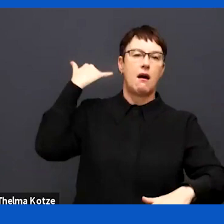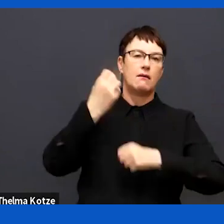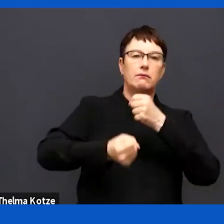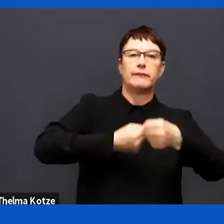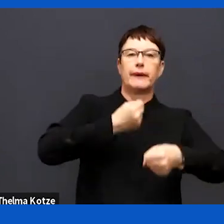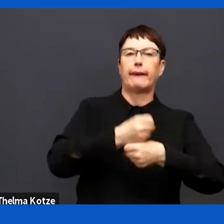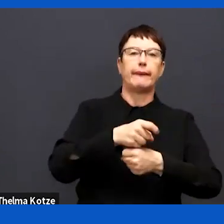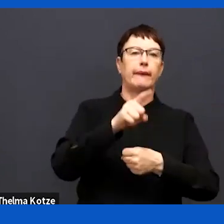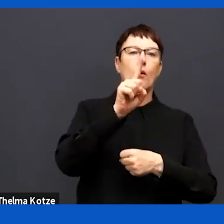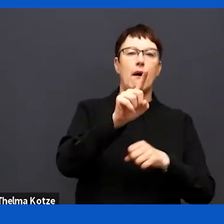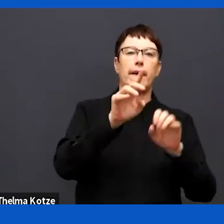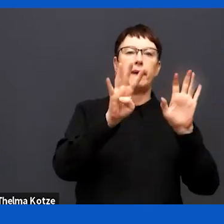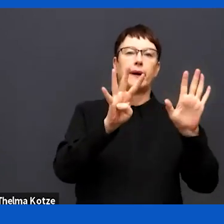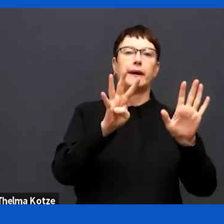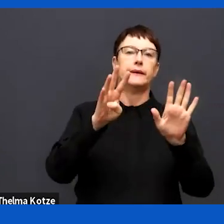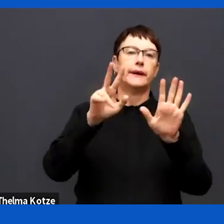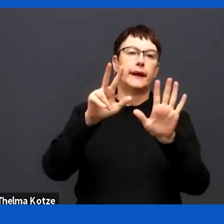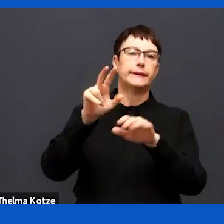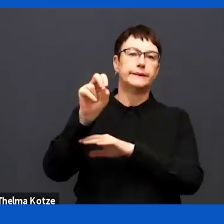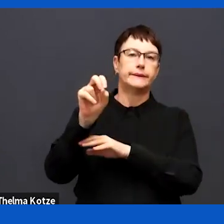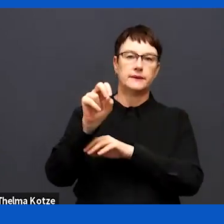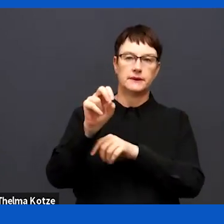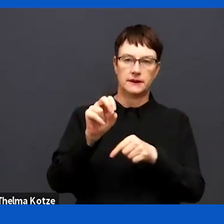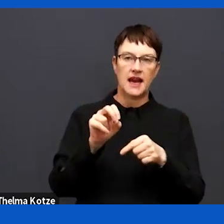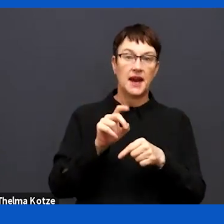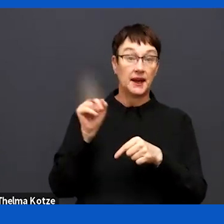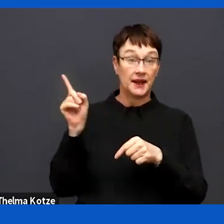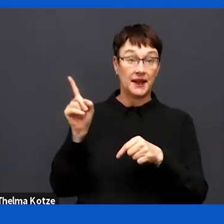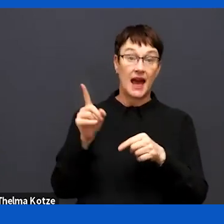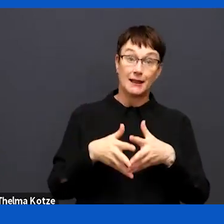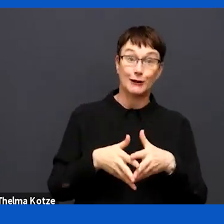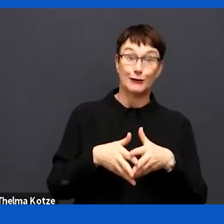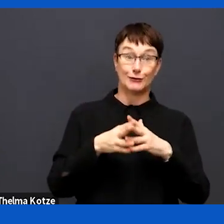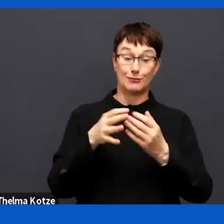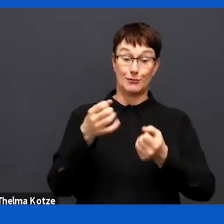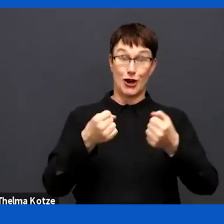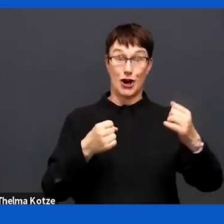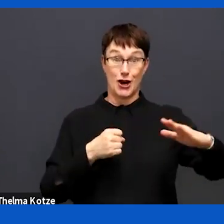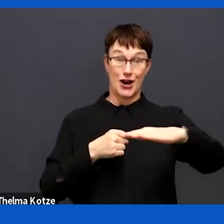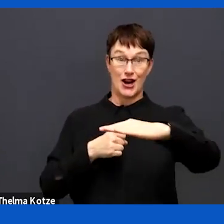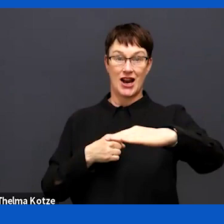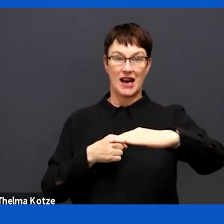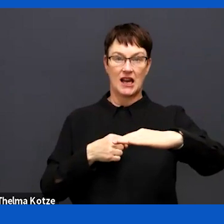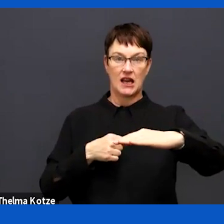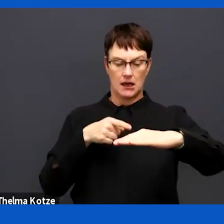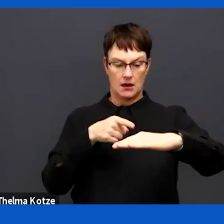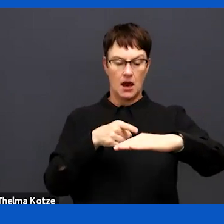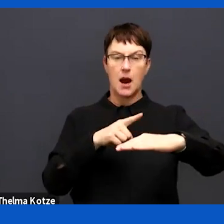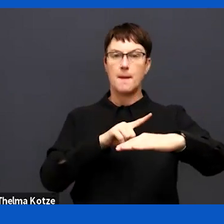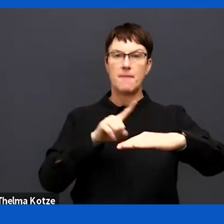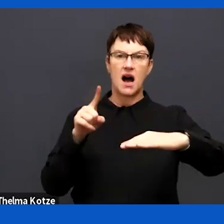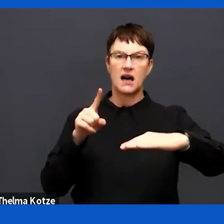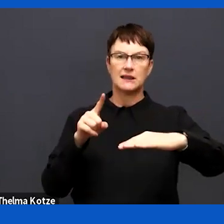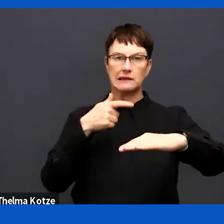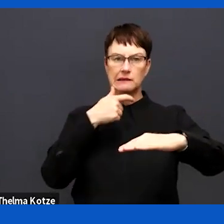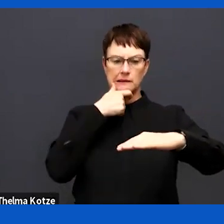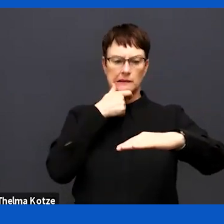which was inefficient, they tried test as the car was being built. Huge efficiencies came